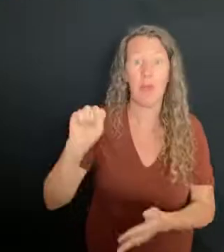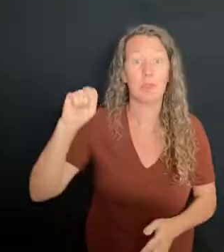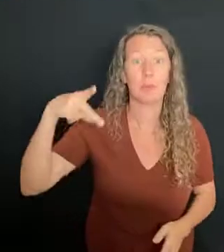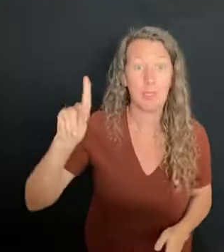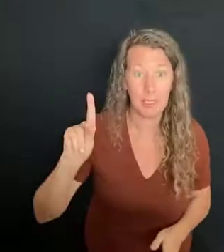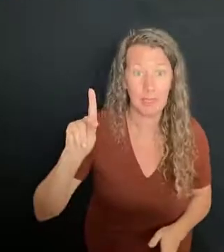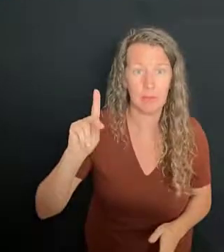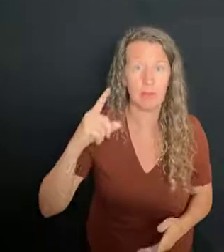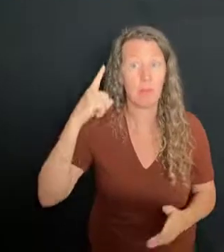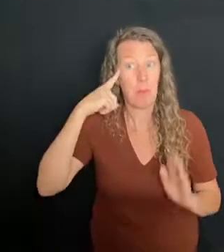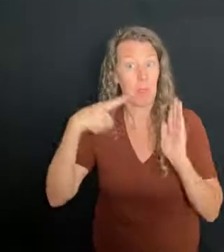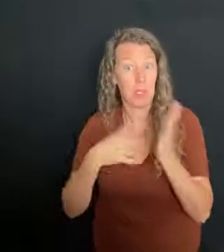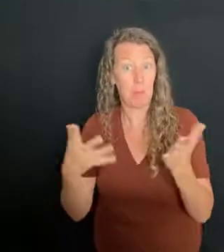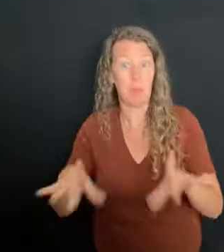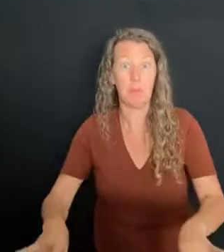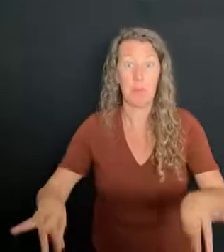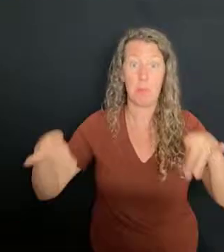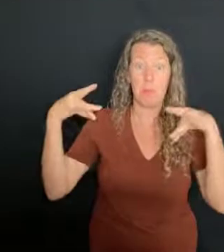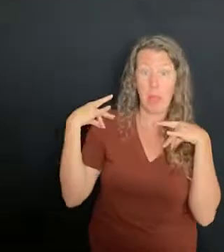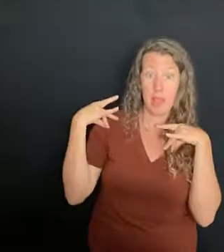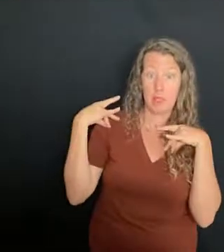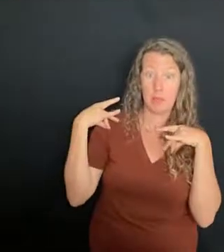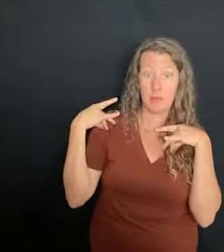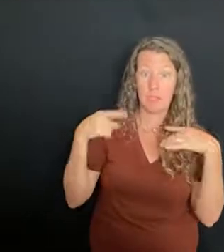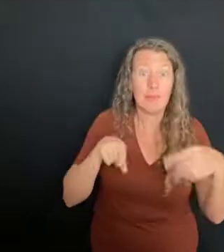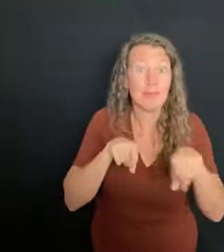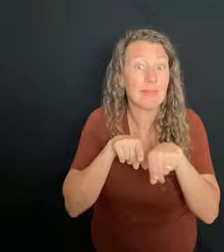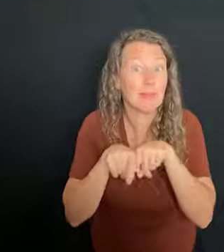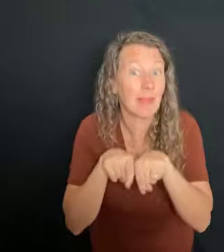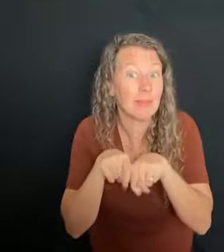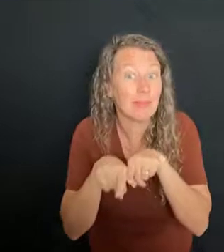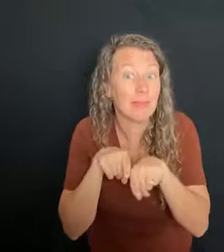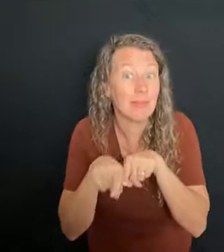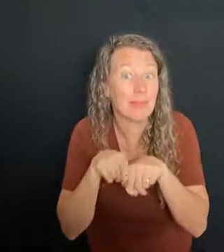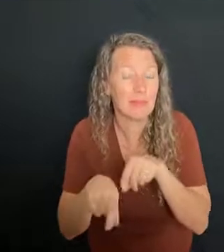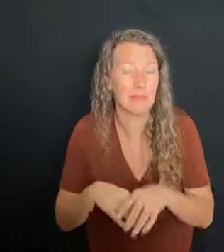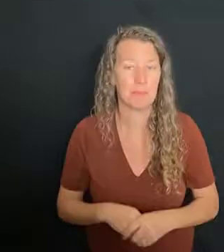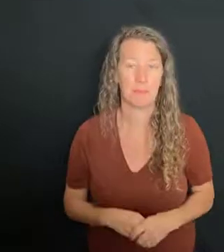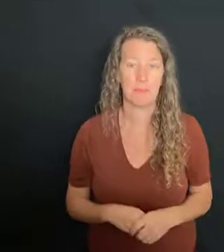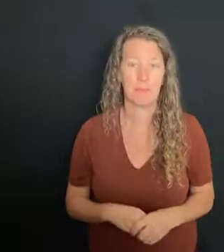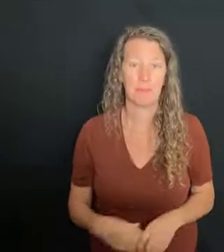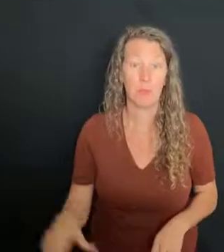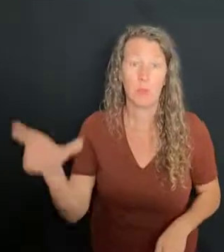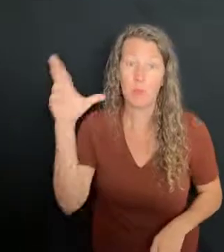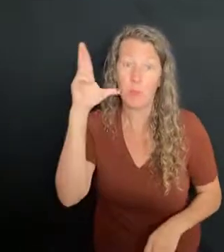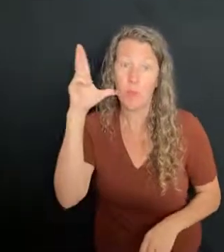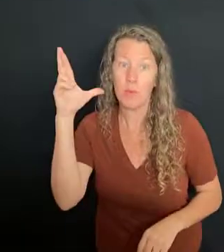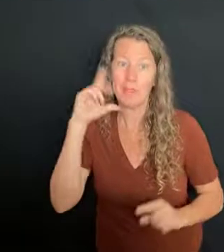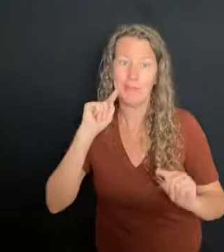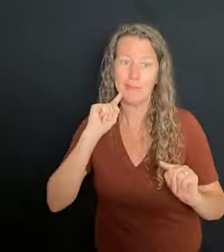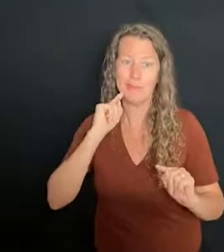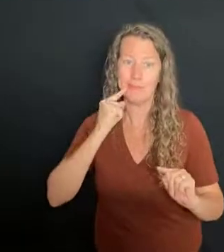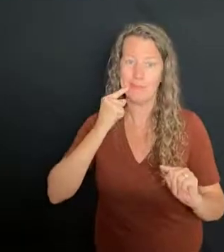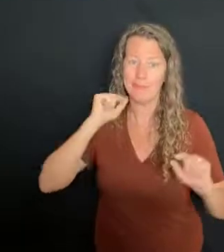[Joel Snyder] Rosalee stands grinning and stretching out her arms with her bodies zipped up inside a fabric rectangle